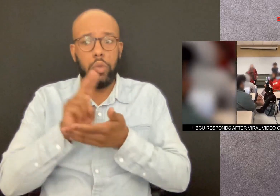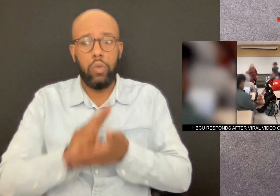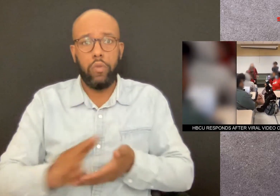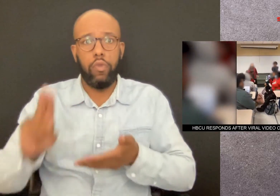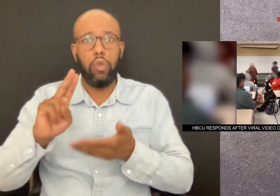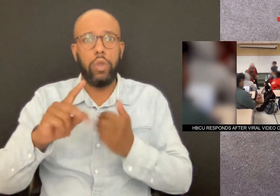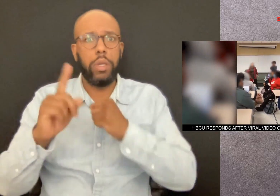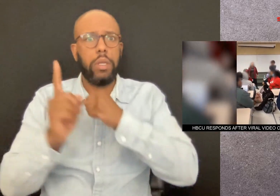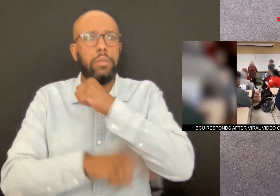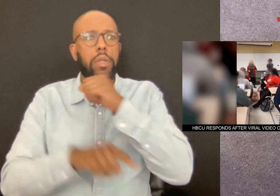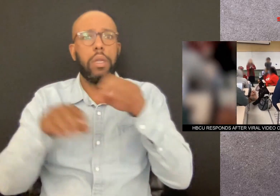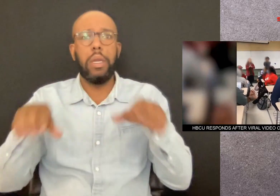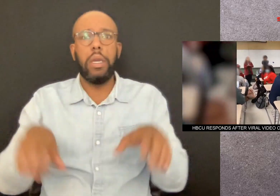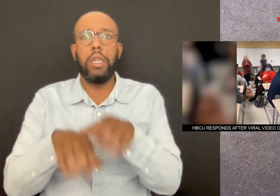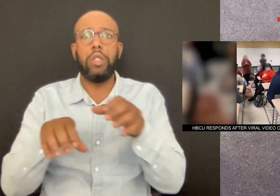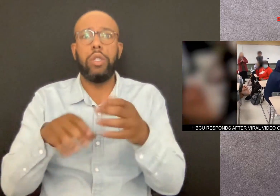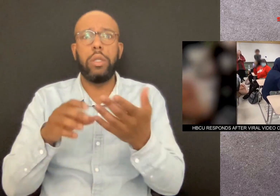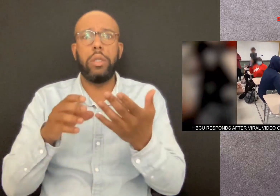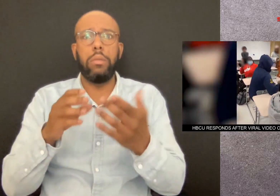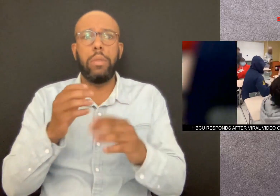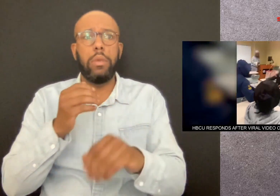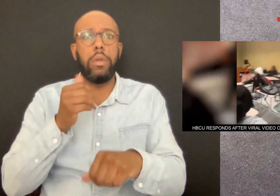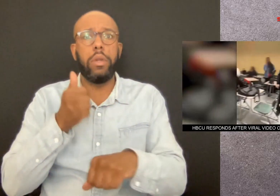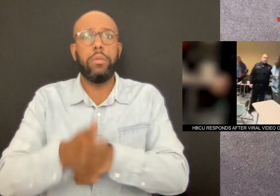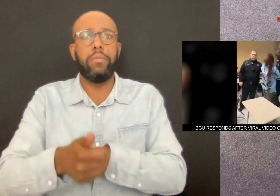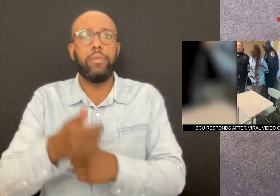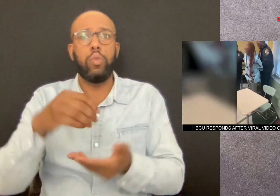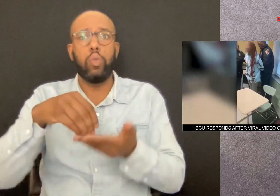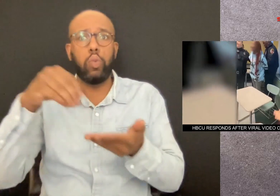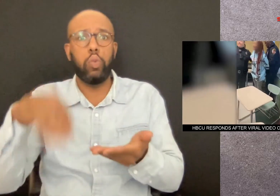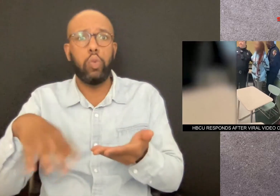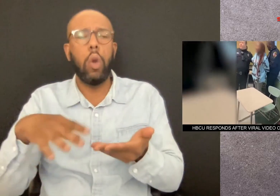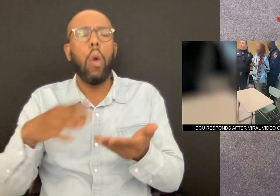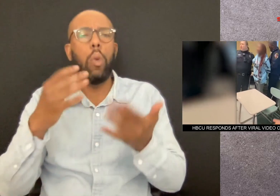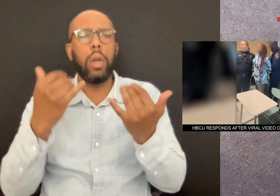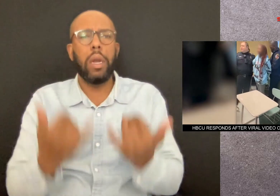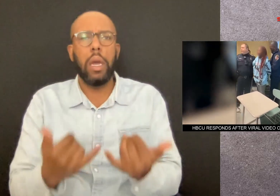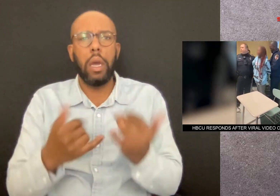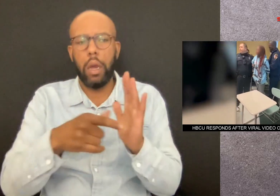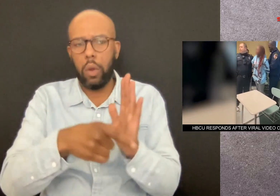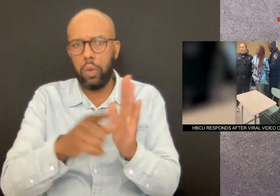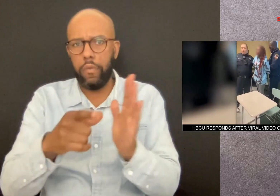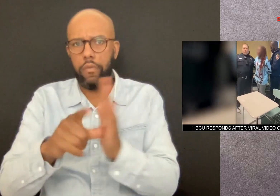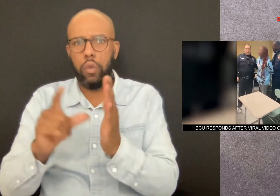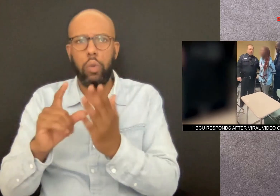the university said disciplinary actions against the student will be under review at a later time